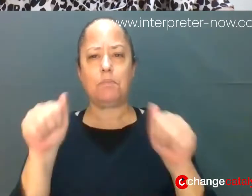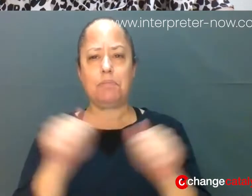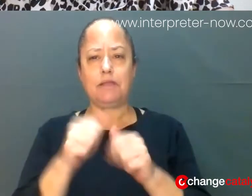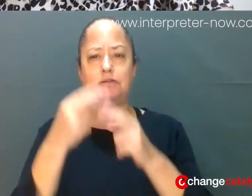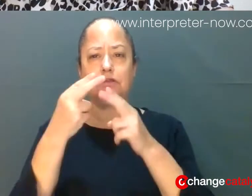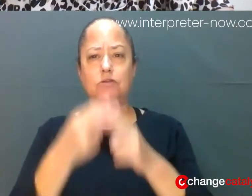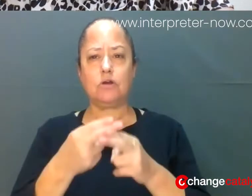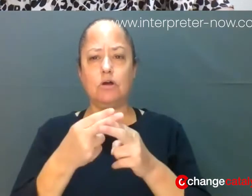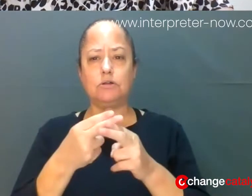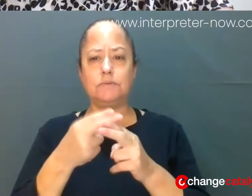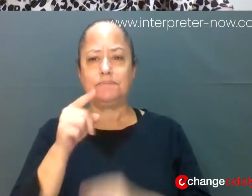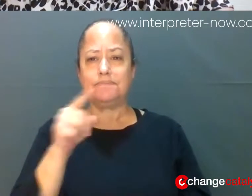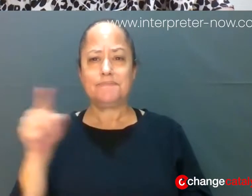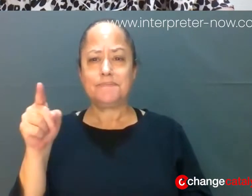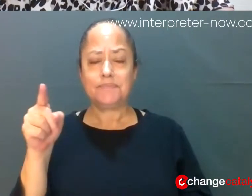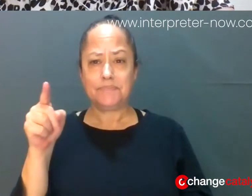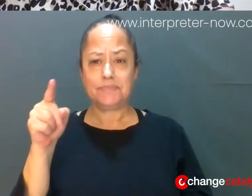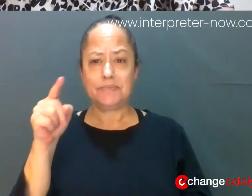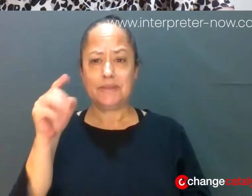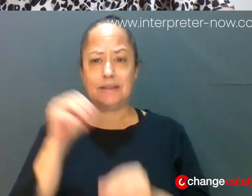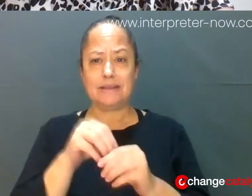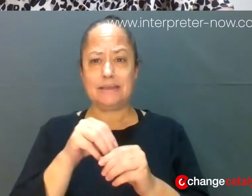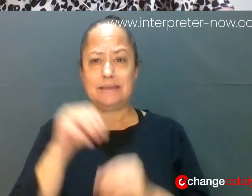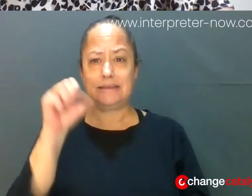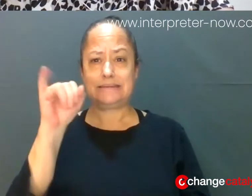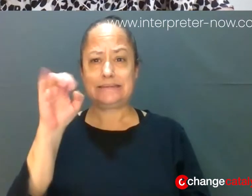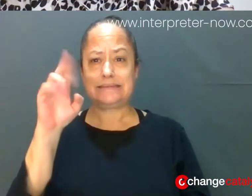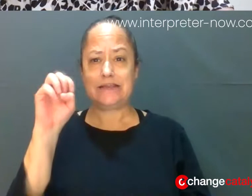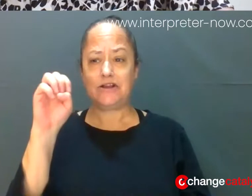Rwanda, and Fambol Tak in Sierra Leone and Dare and other parts of Africa.